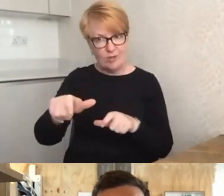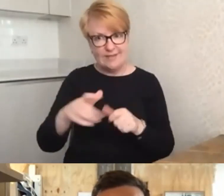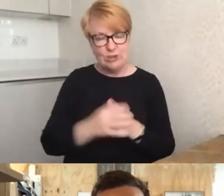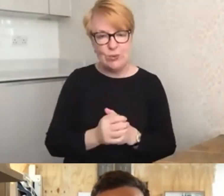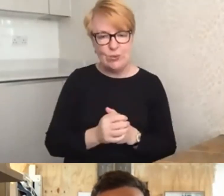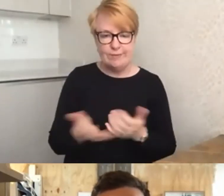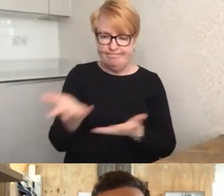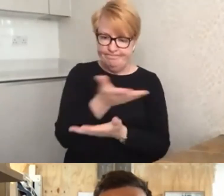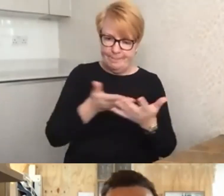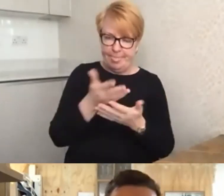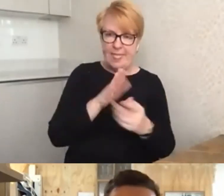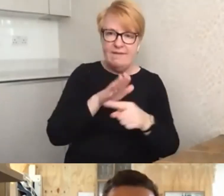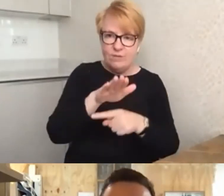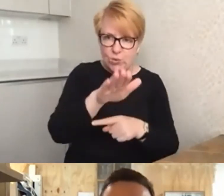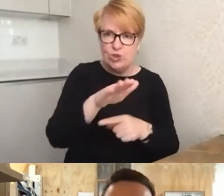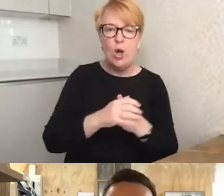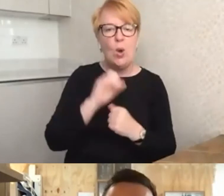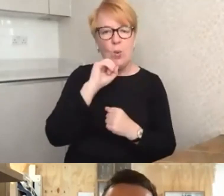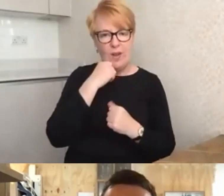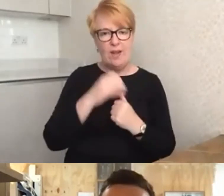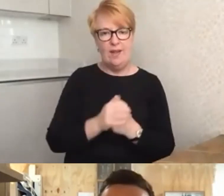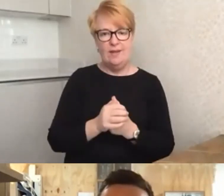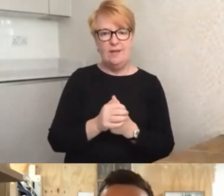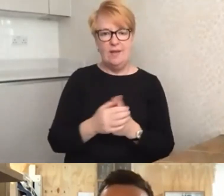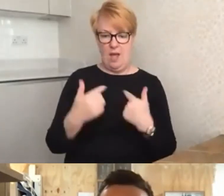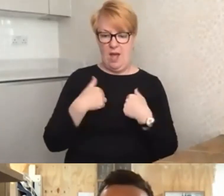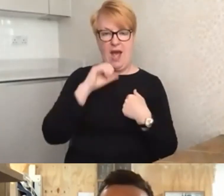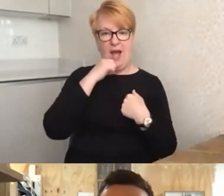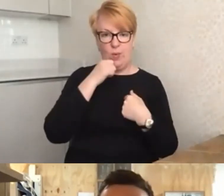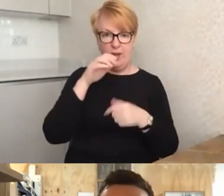in future events and, and other forms. And I'll be writing up a paper that comes